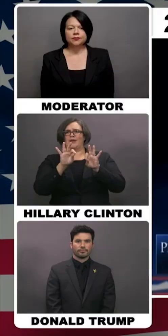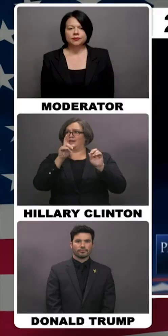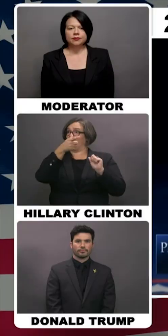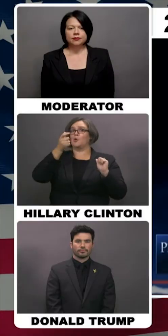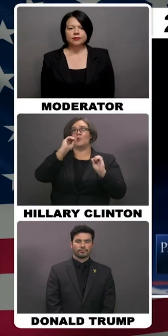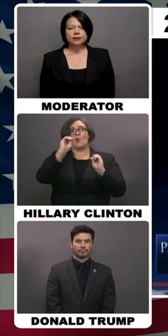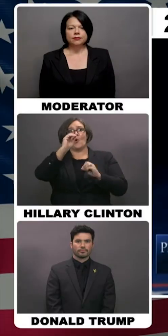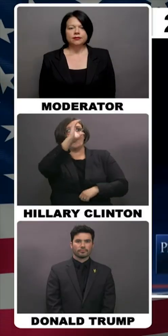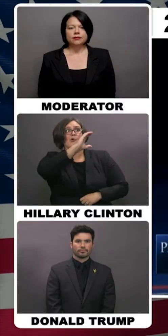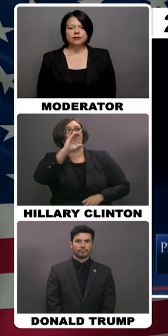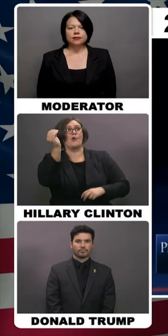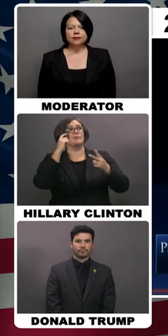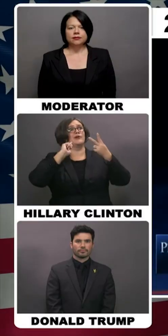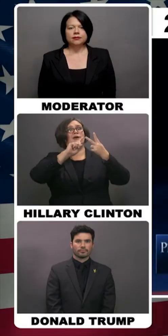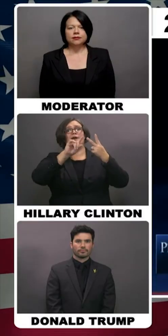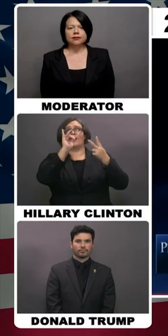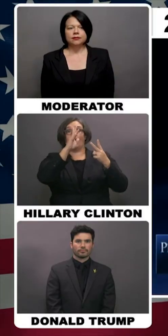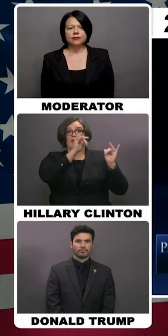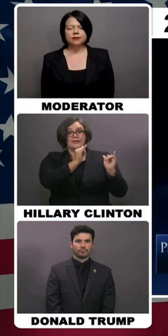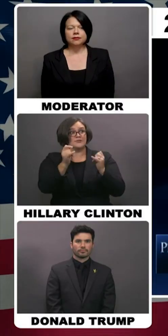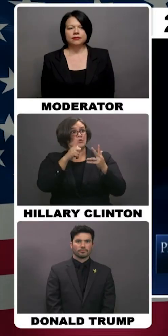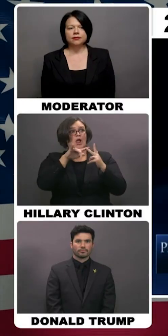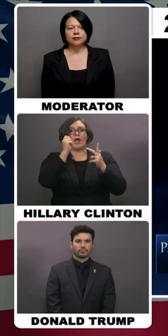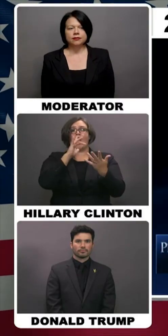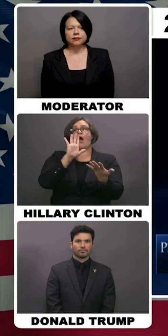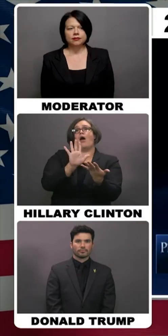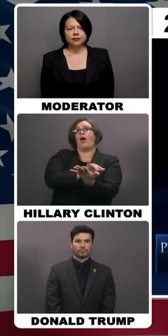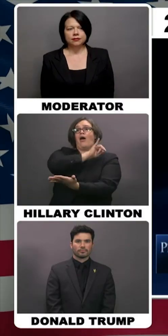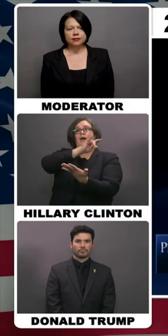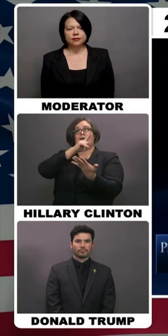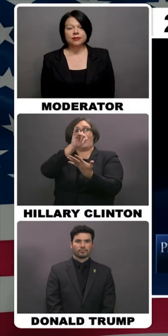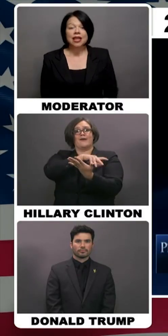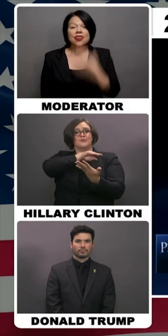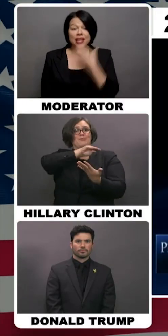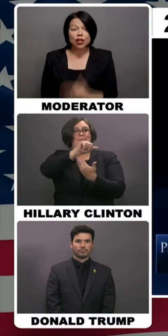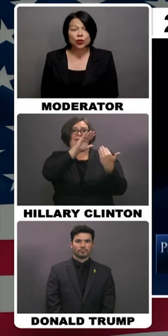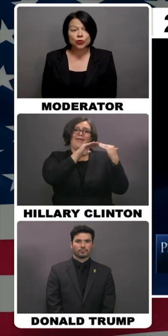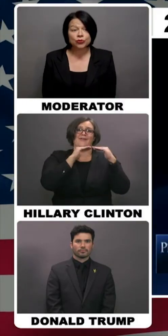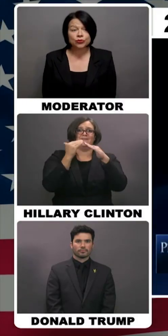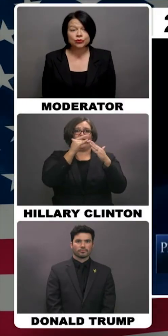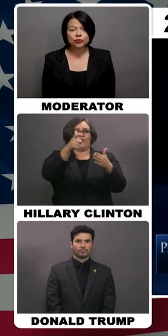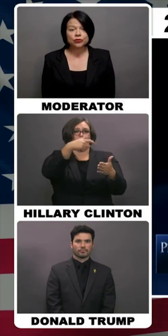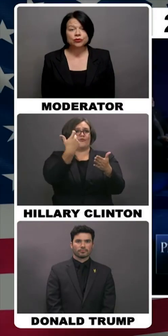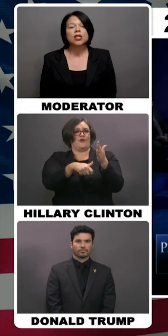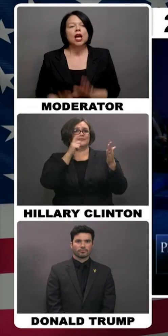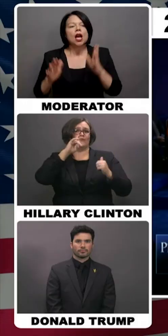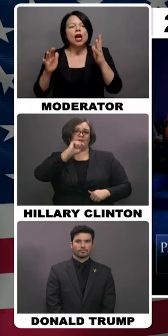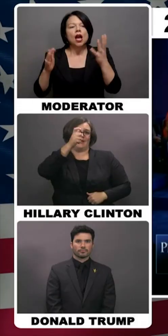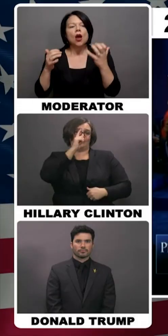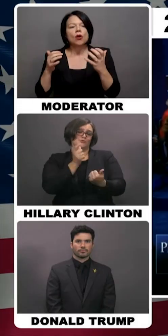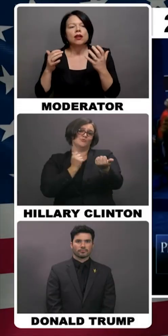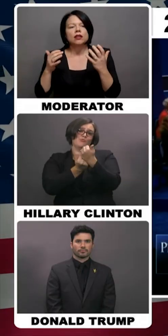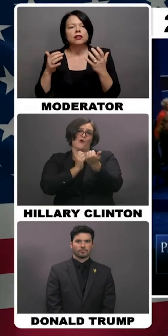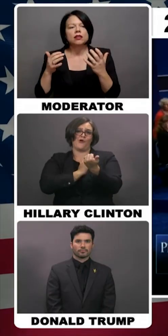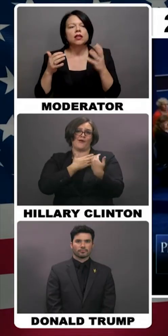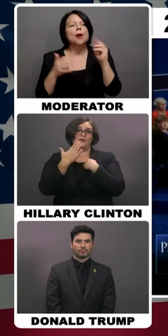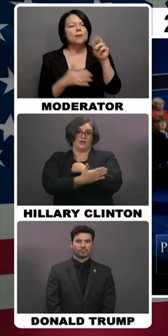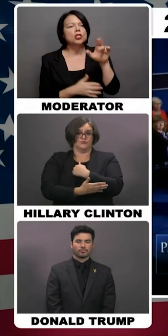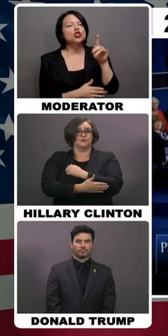and no individual can get away without paying his thank you. Fair share support. I wanna give you Our country. Mr. Trump. I wanna give the chance to respond. Sure.